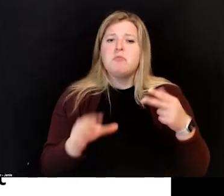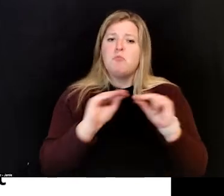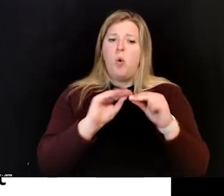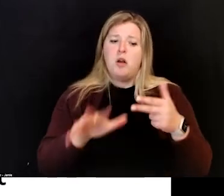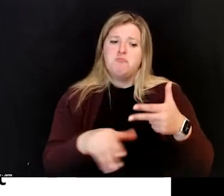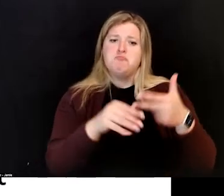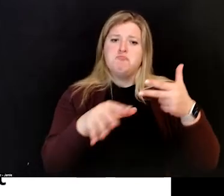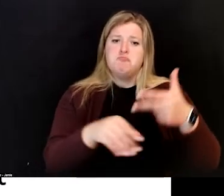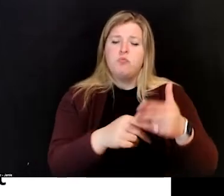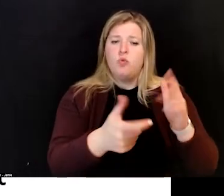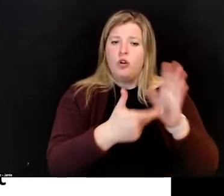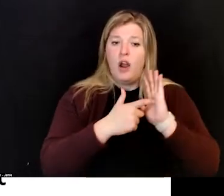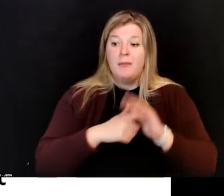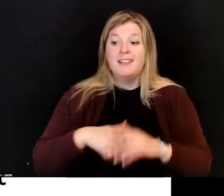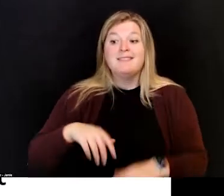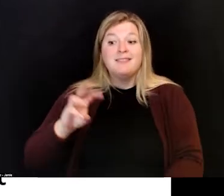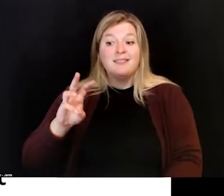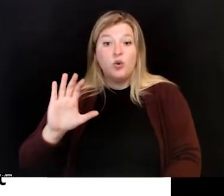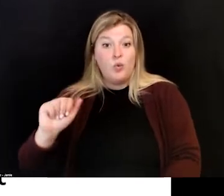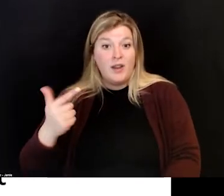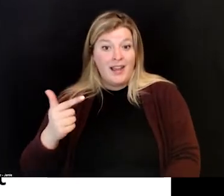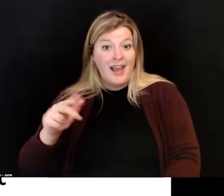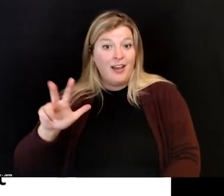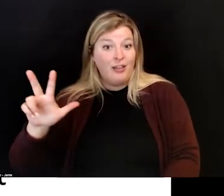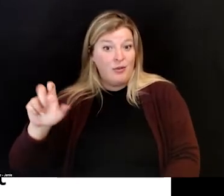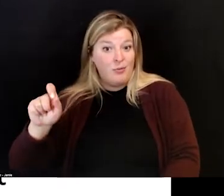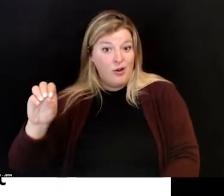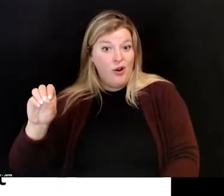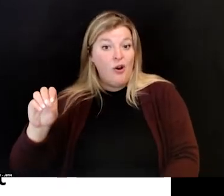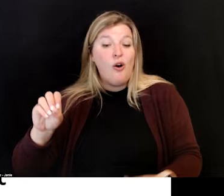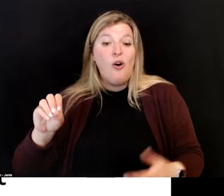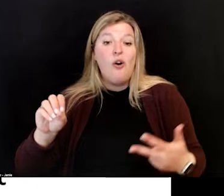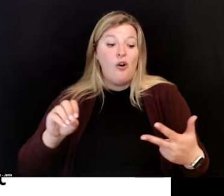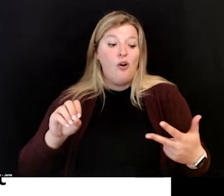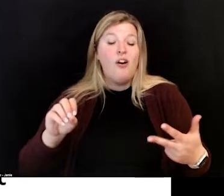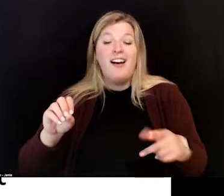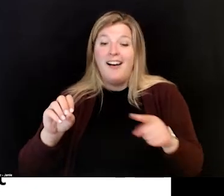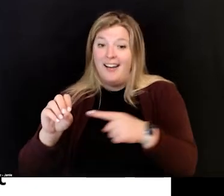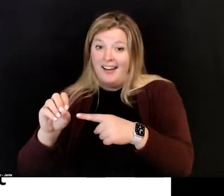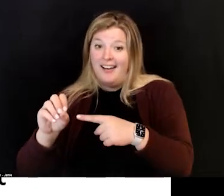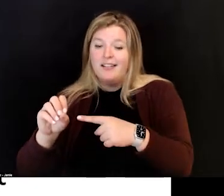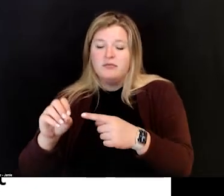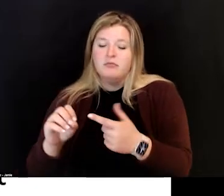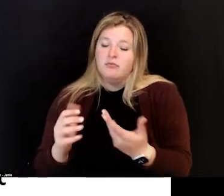The jump to 3.0 is really going to be more dramatic, and we expect it to take much longer